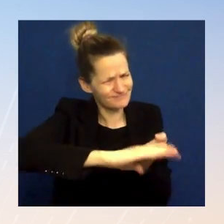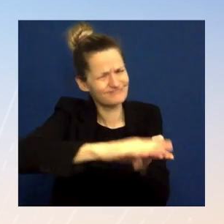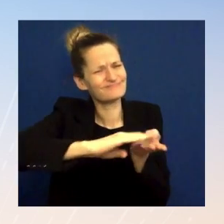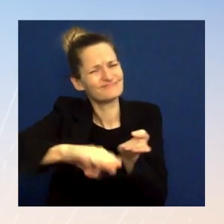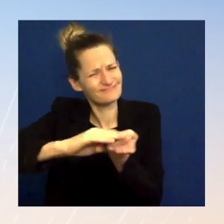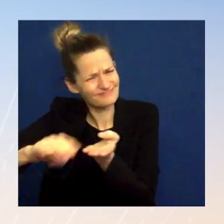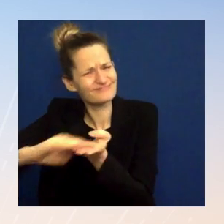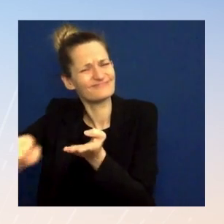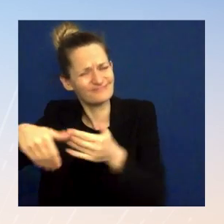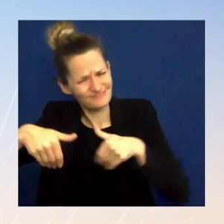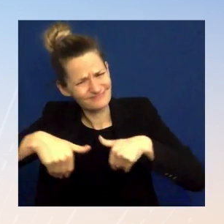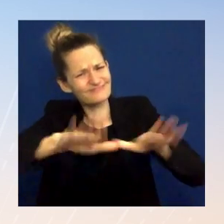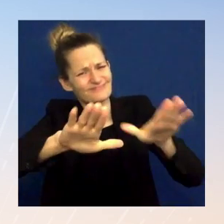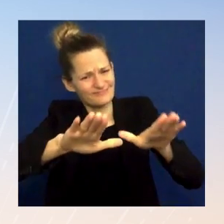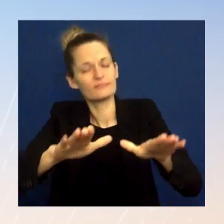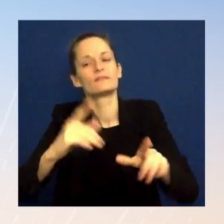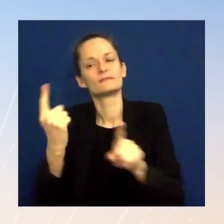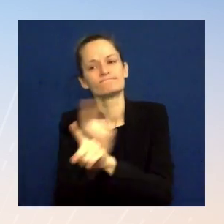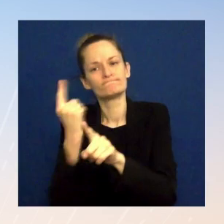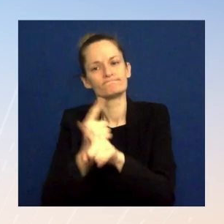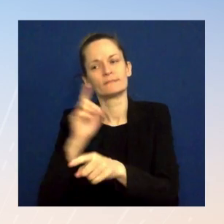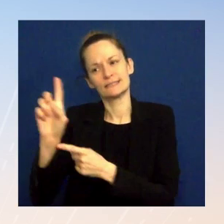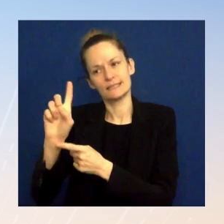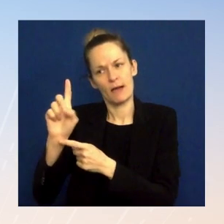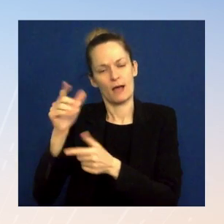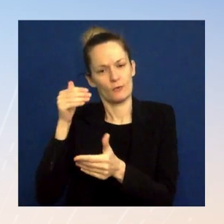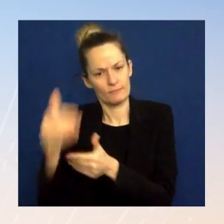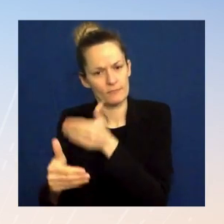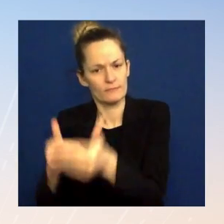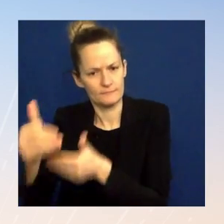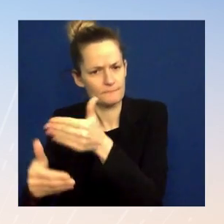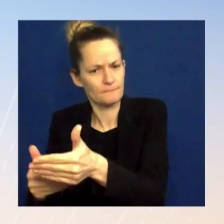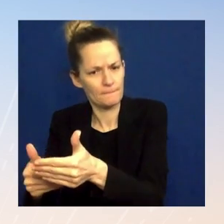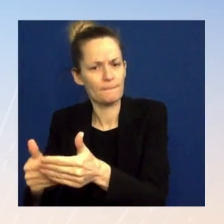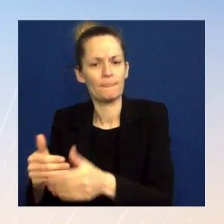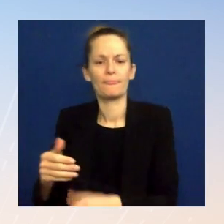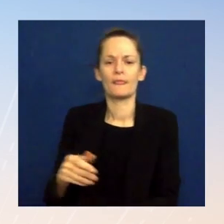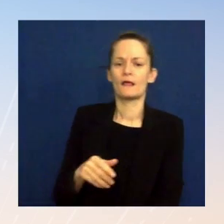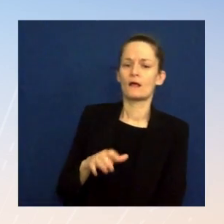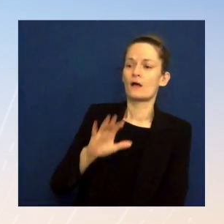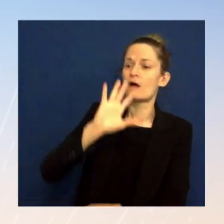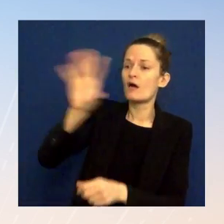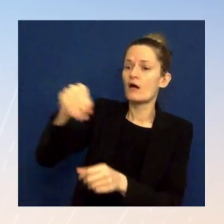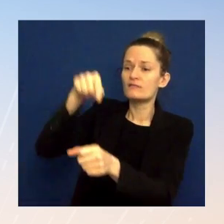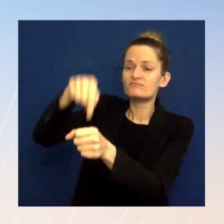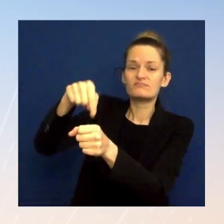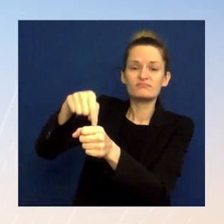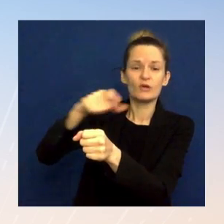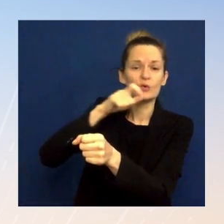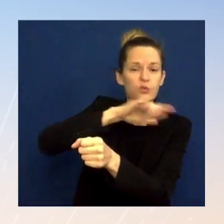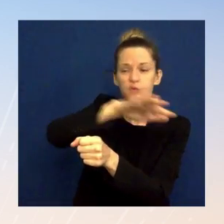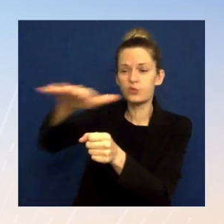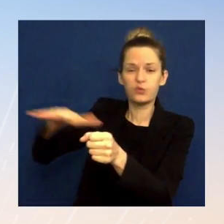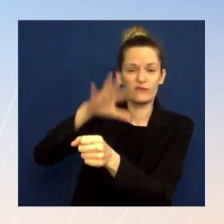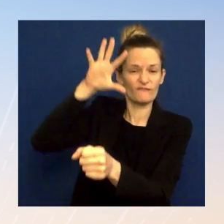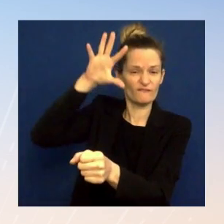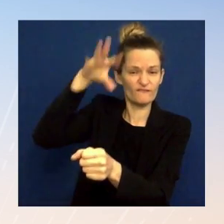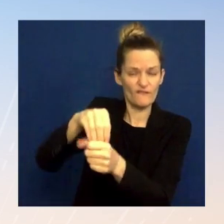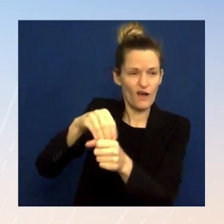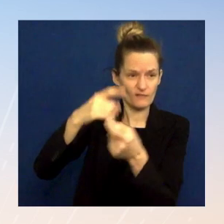and aligned with all of the stakeholders who we believe have influence in Khartoum. Second, we have made clear that we are deeply alarmed.